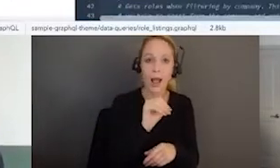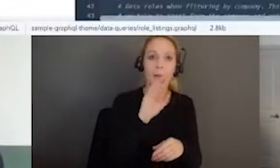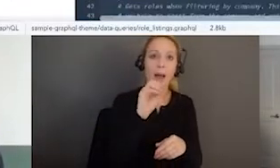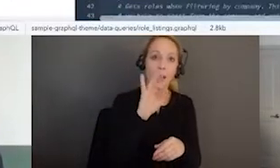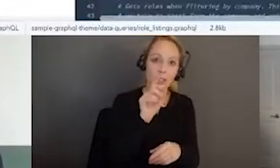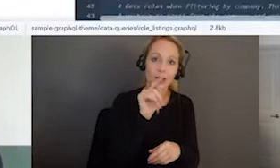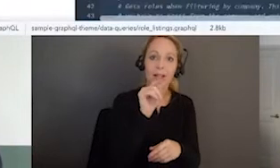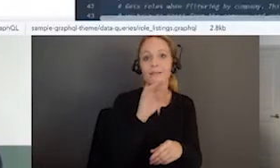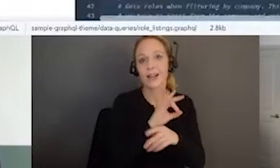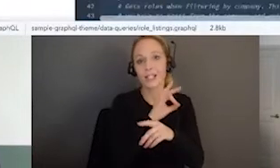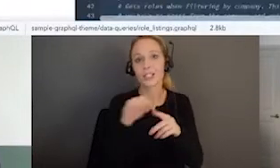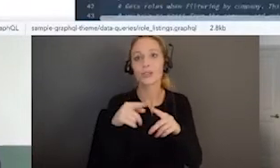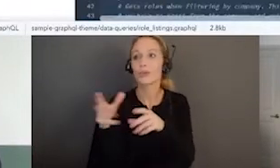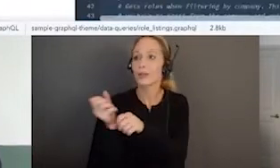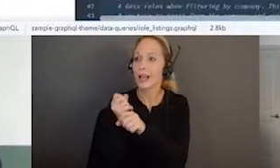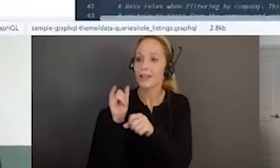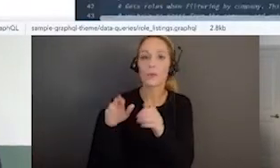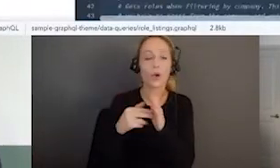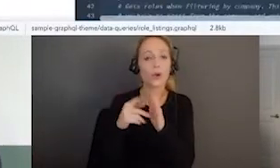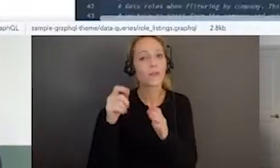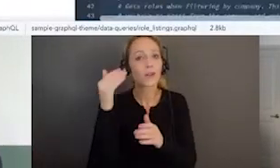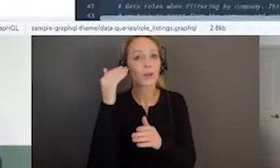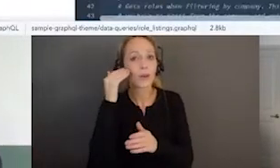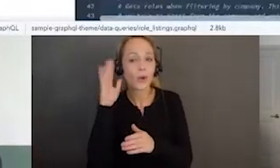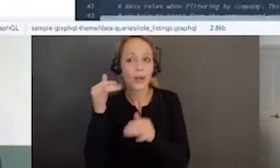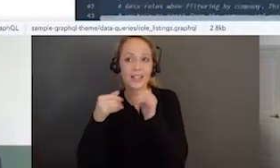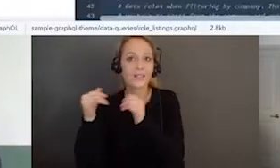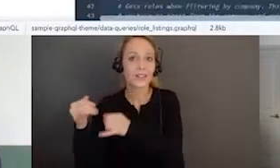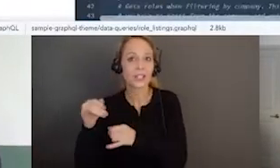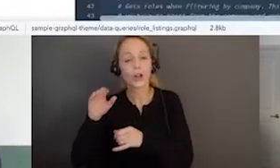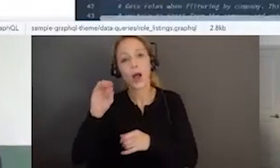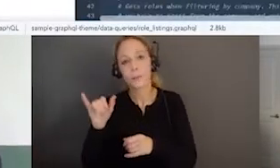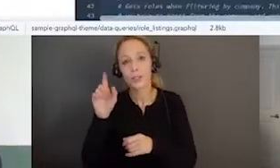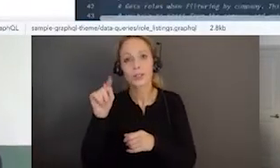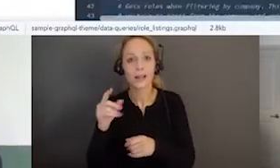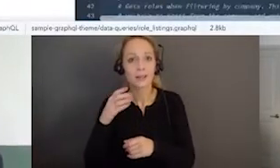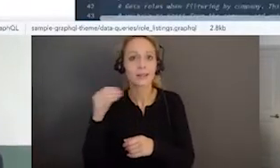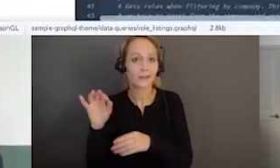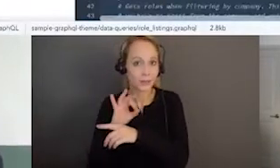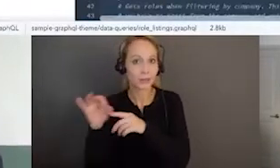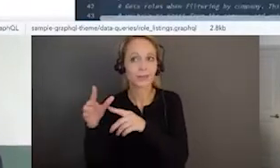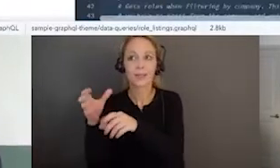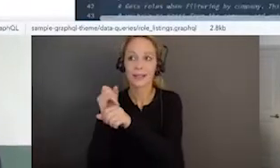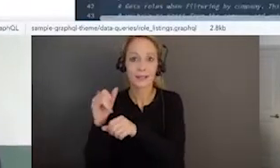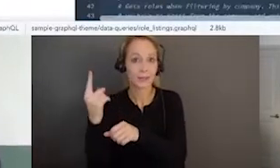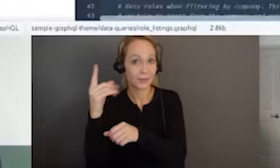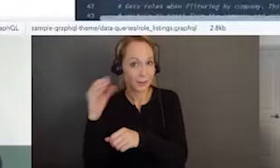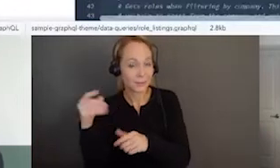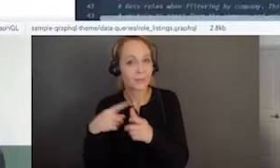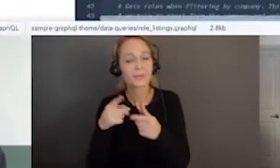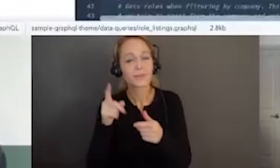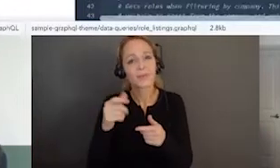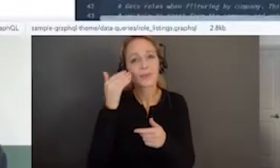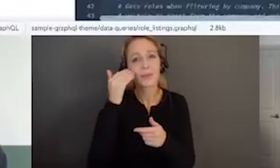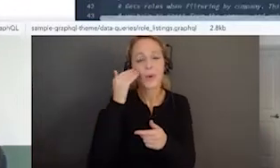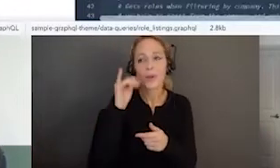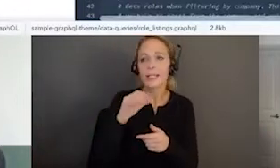YOU NEED TO KNOW THE INDIVIDUAL CRM OBJECT FUNCTIONS AND THE CRM ASSOCIATIONS FUNCTION TO GRAB THE COMPANY